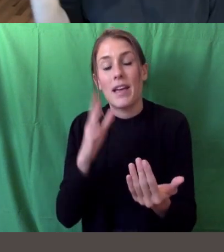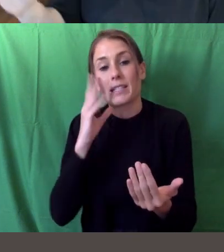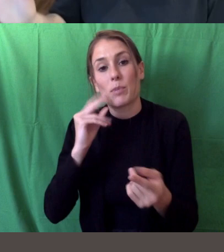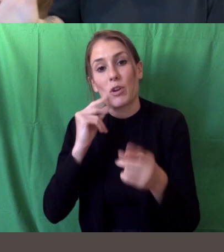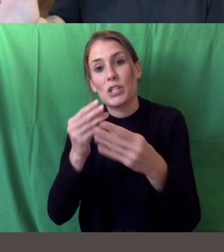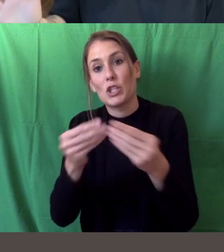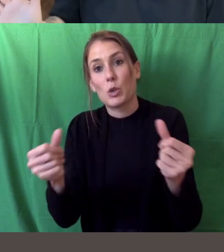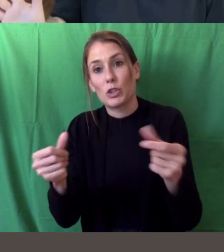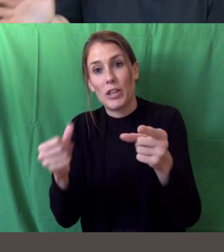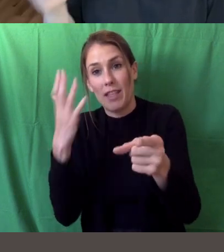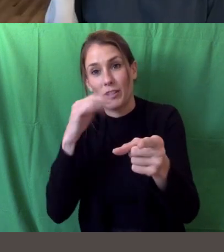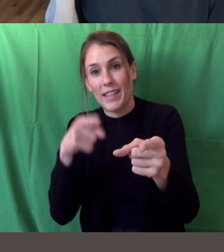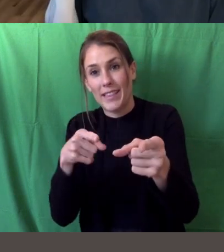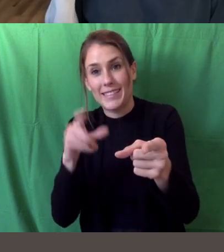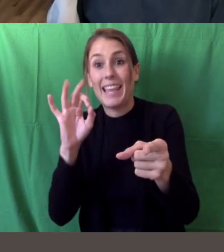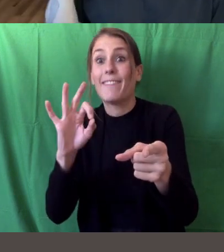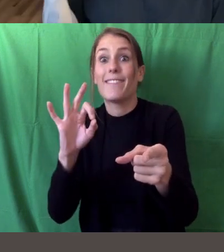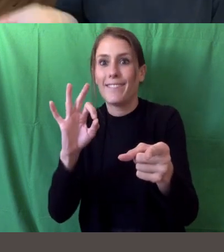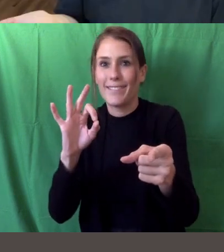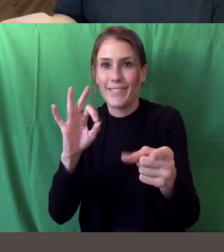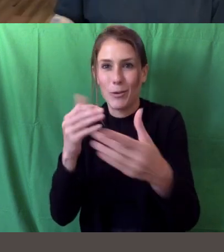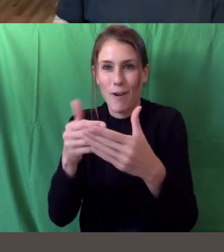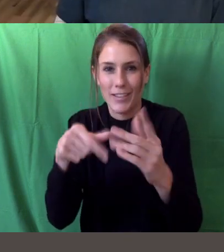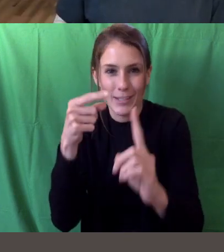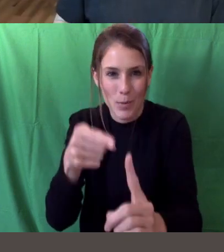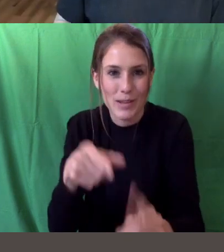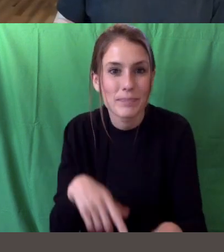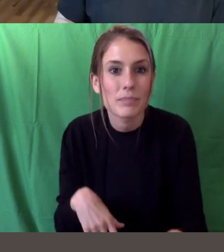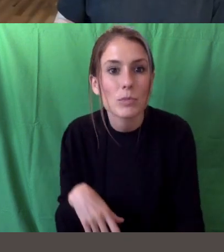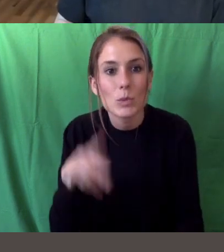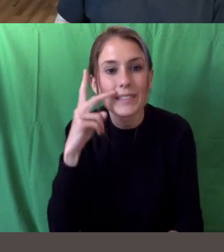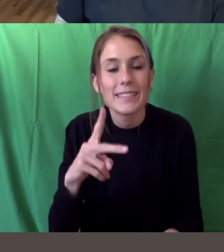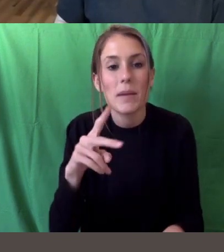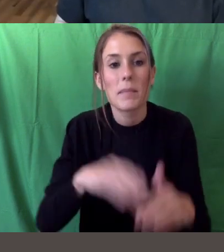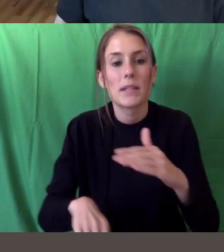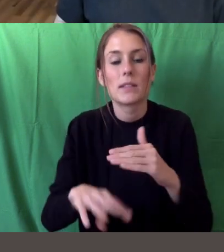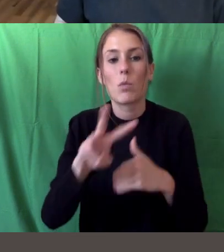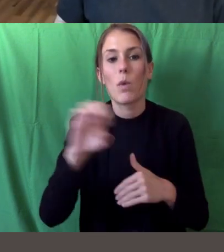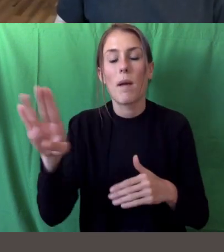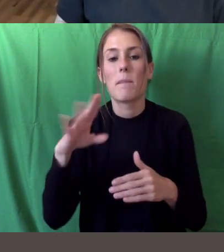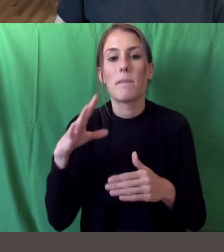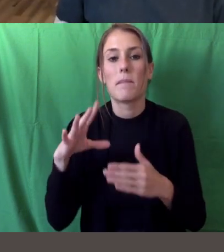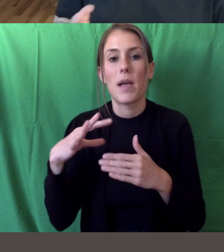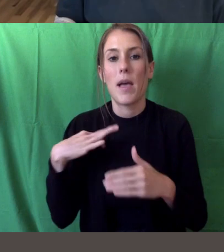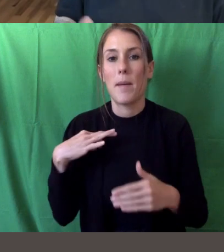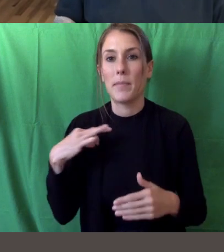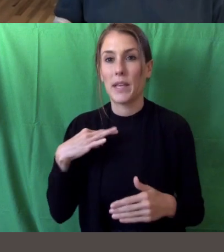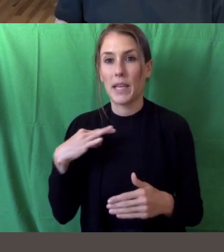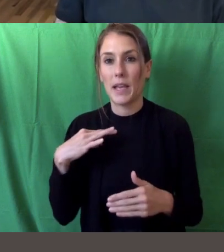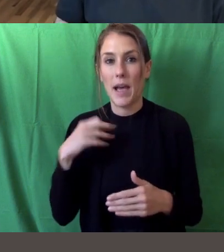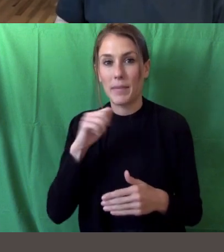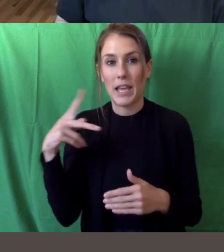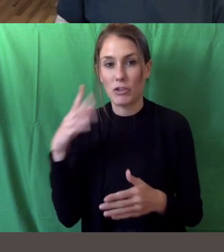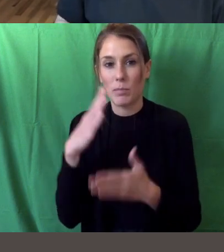if you even got to this point. And right off the bat, you can see that our basic web application components with our front-end, back-end, and database